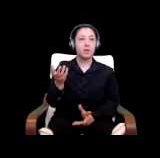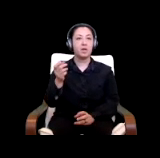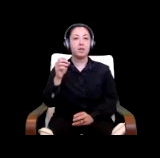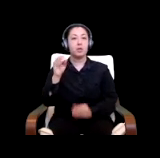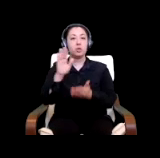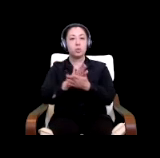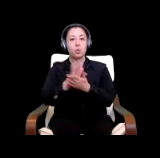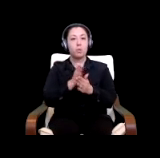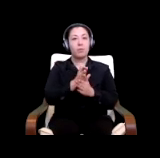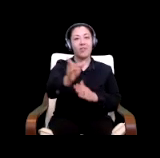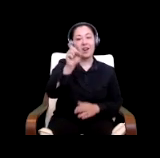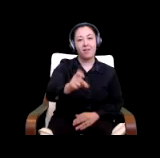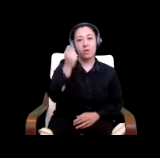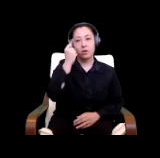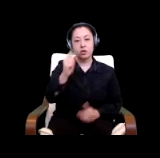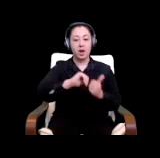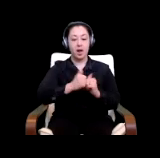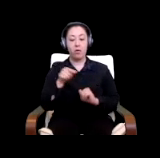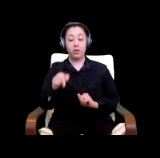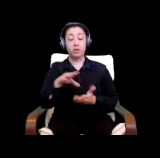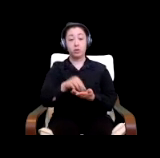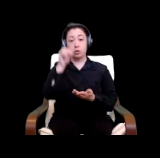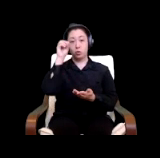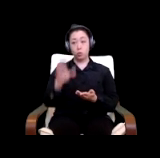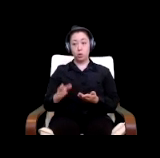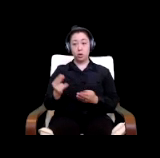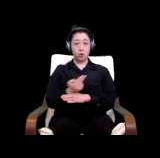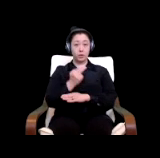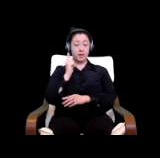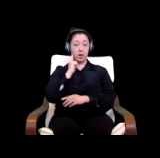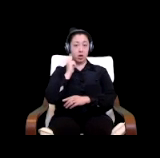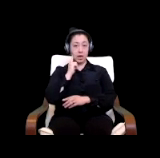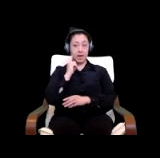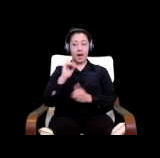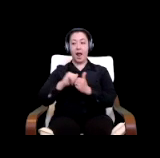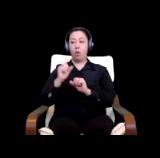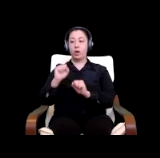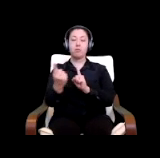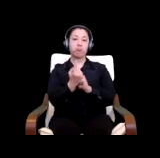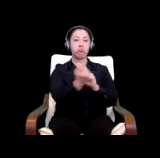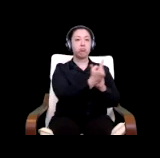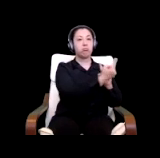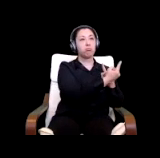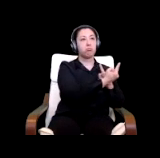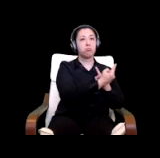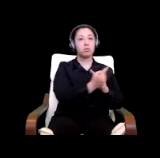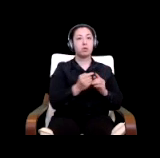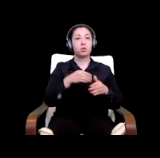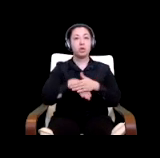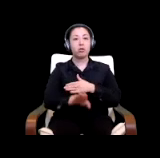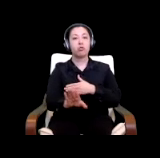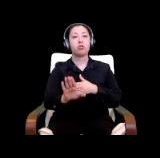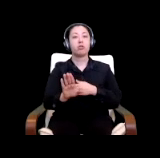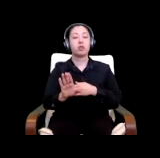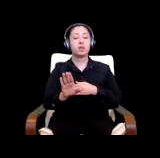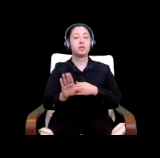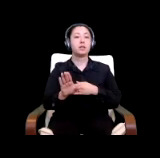using their hearing and how they need to accommodate it to ensure access. Team members will